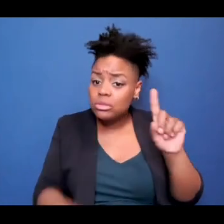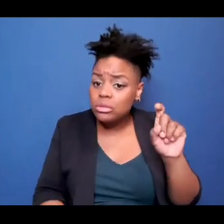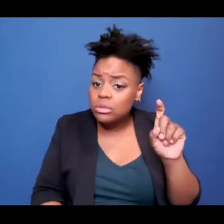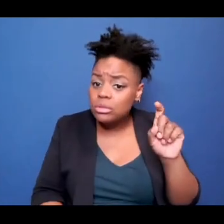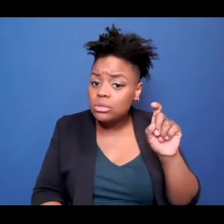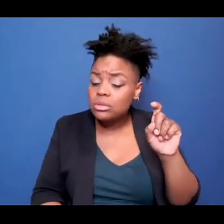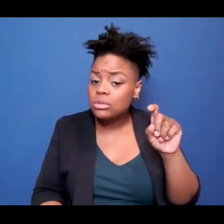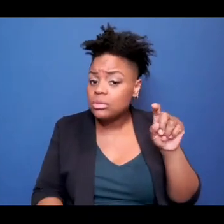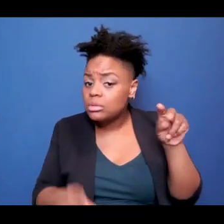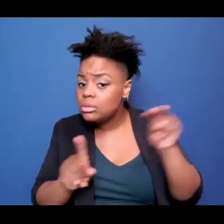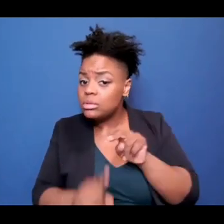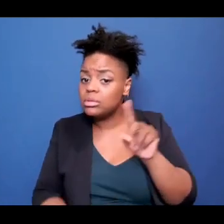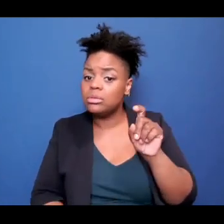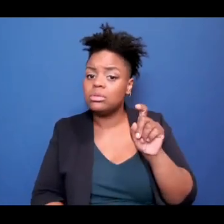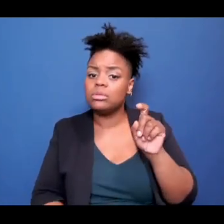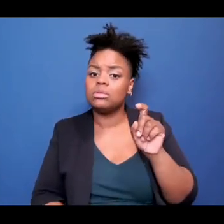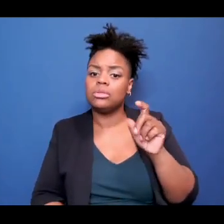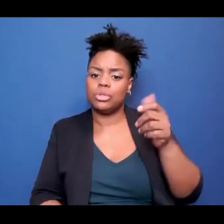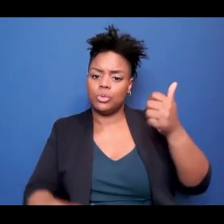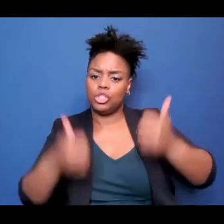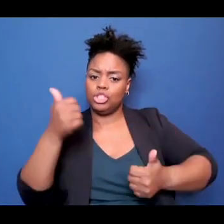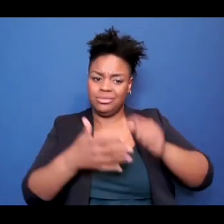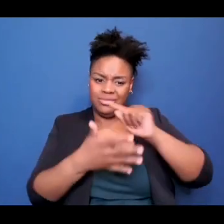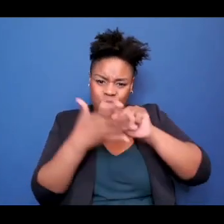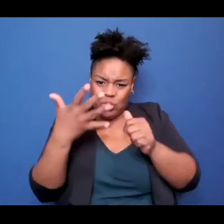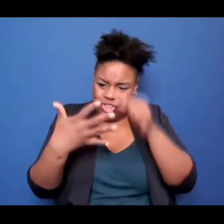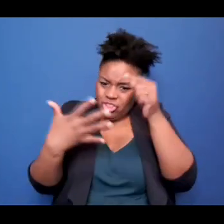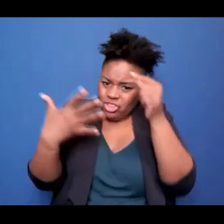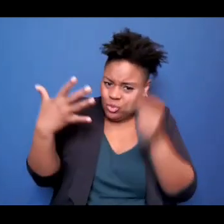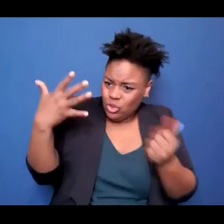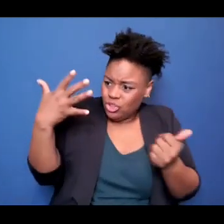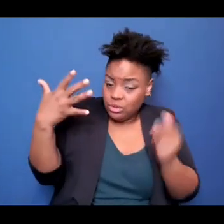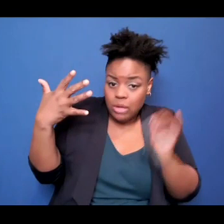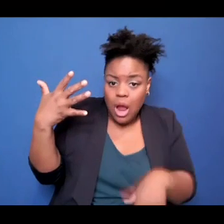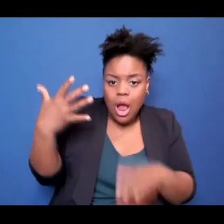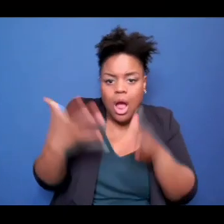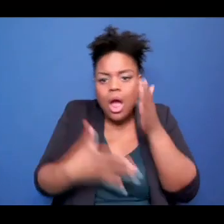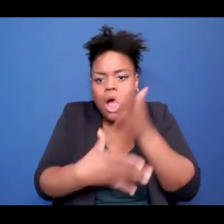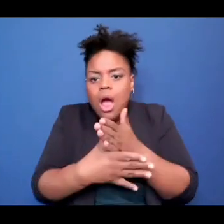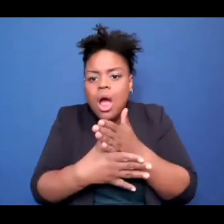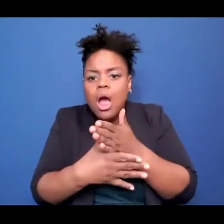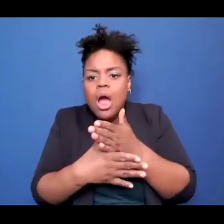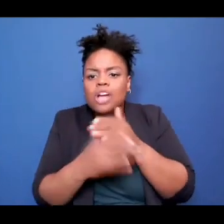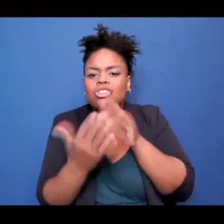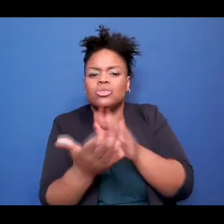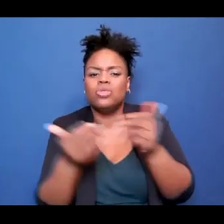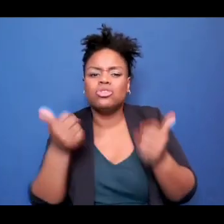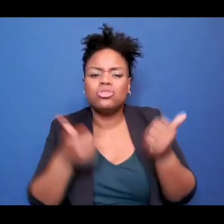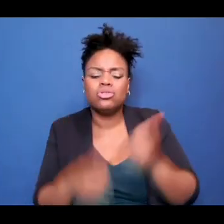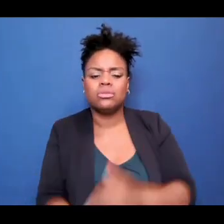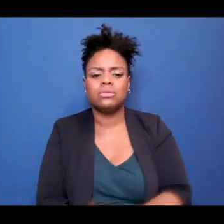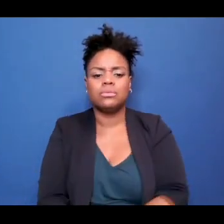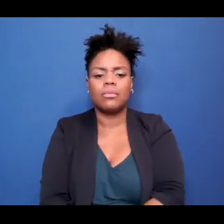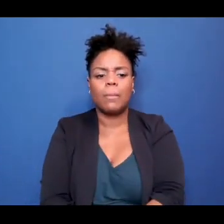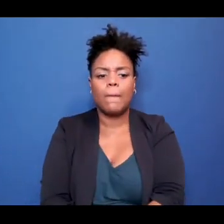SOMETHING FROM AN EDUCATIONAL PERSPECTIVE, WHICH OF THOSE ASPECTS WOULD YOU NEED TO TARGET WOULD BE THE QUESTION.